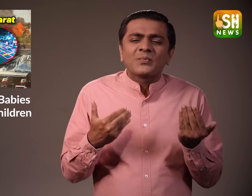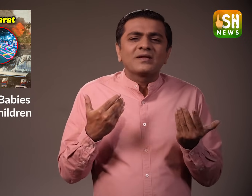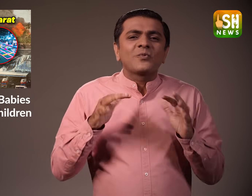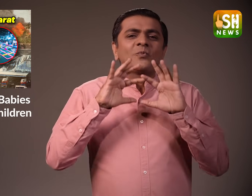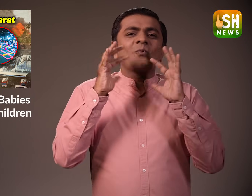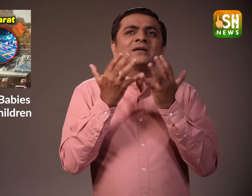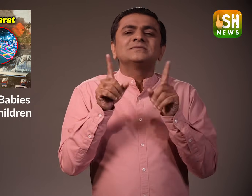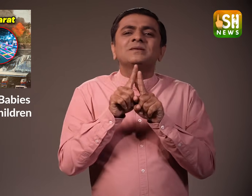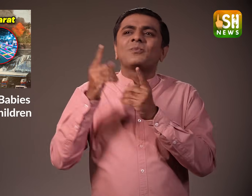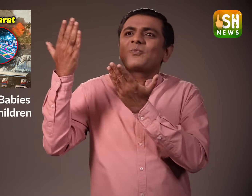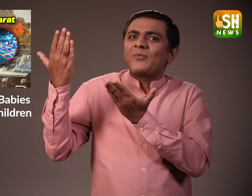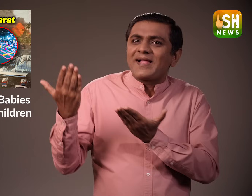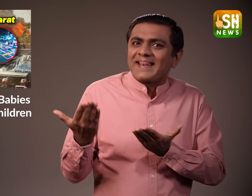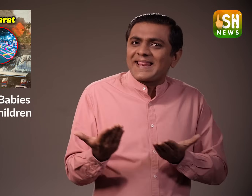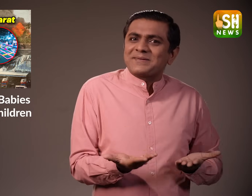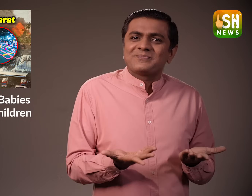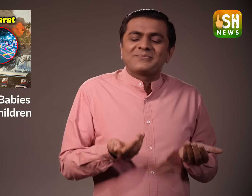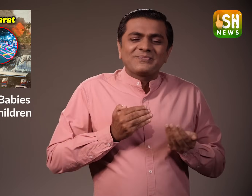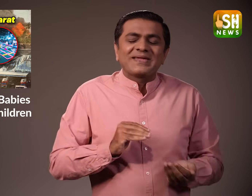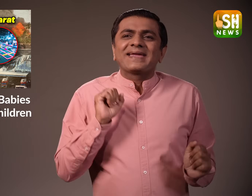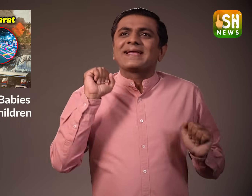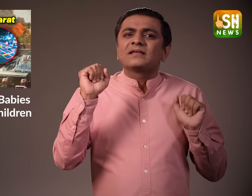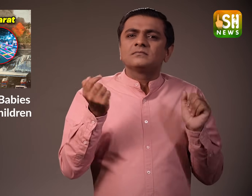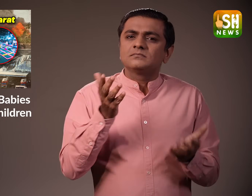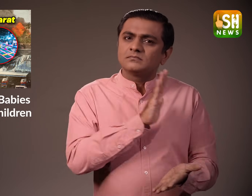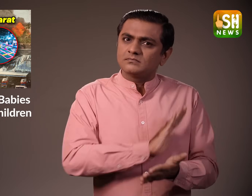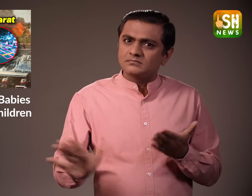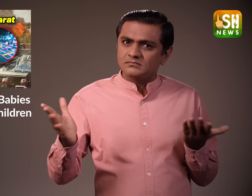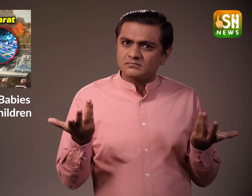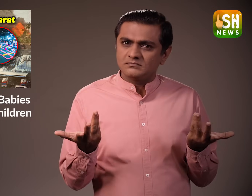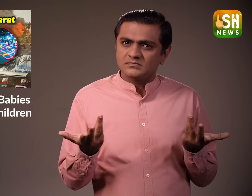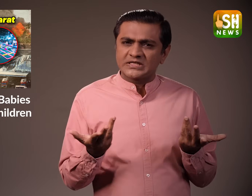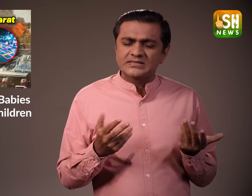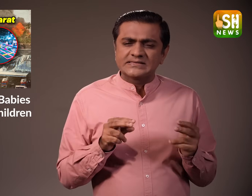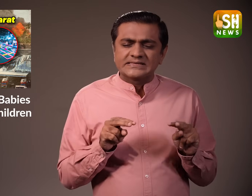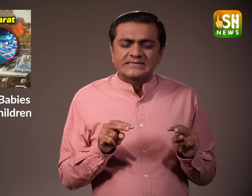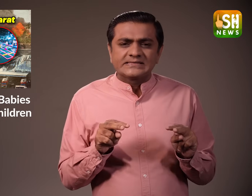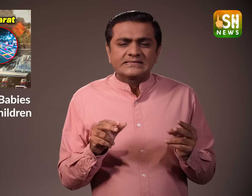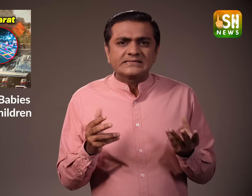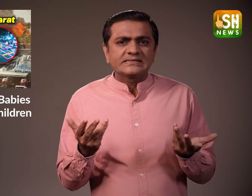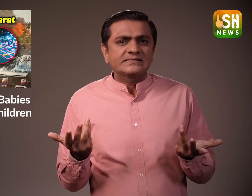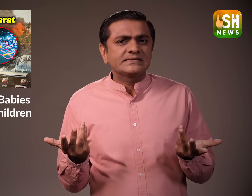Just when the babies were welcomed in the world, they lost their lives.